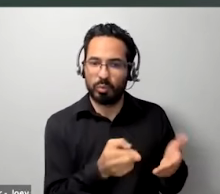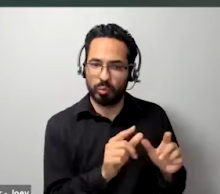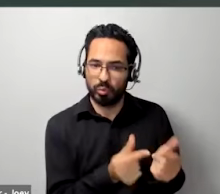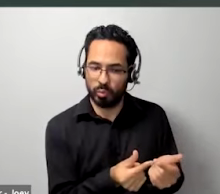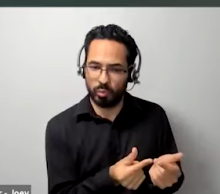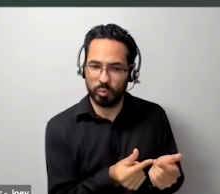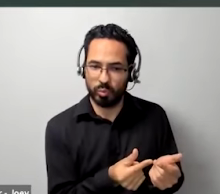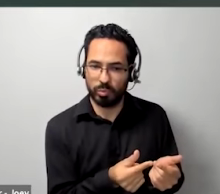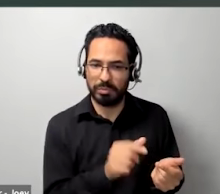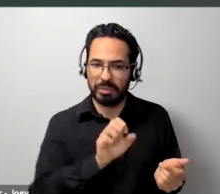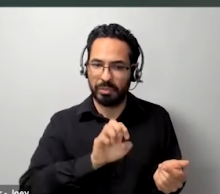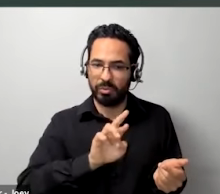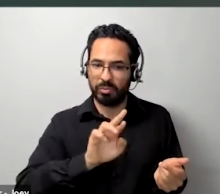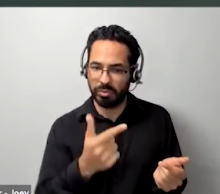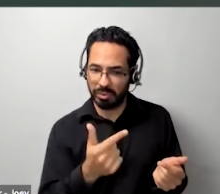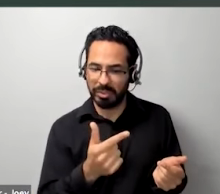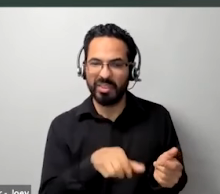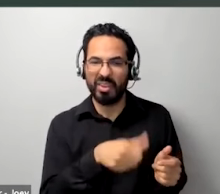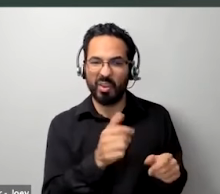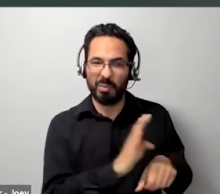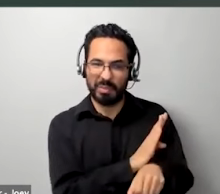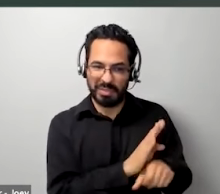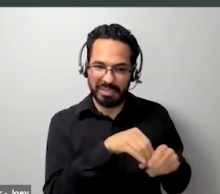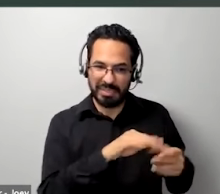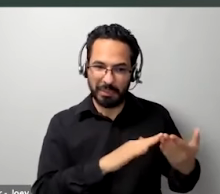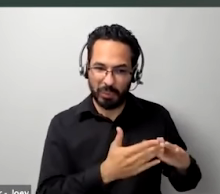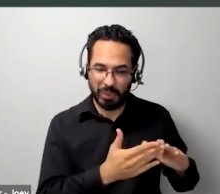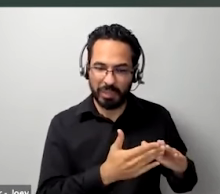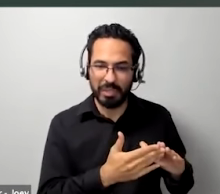within other businesses within our community. So I kind of understood some